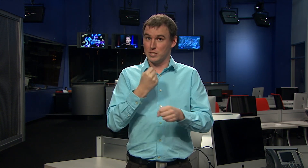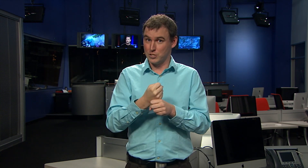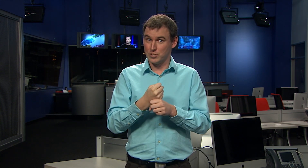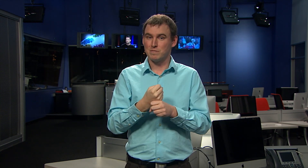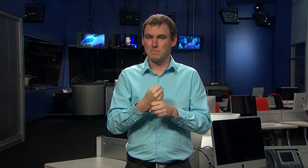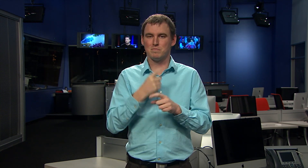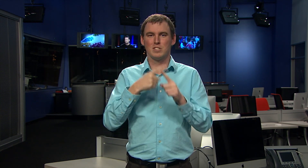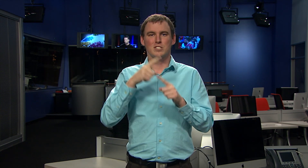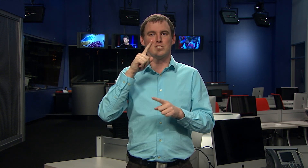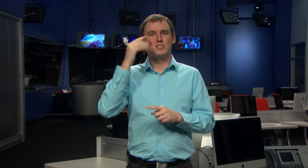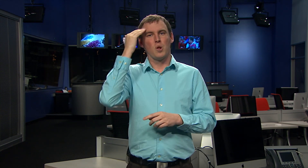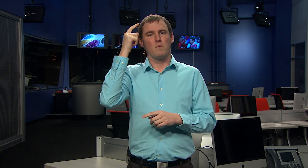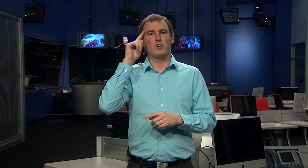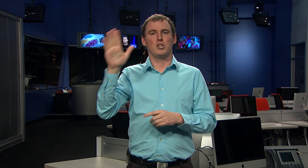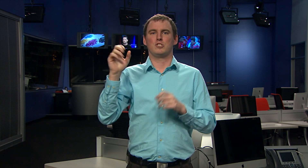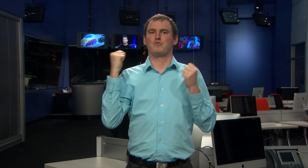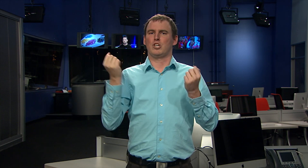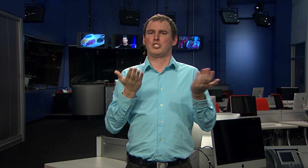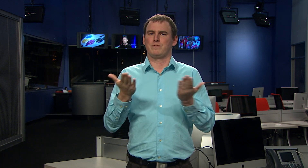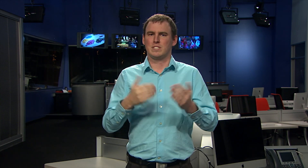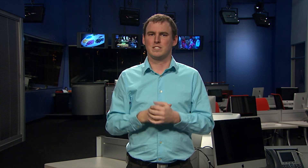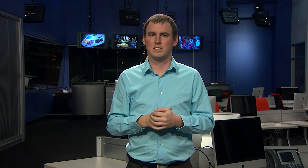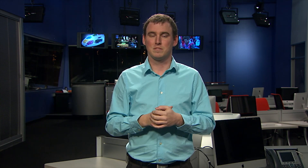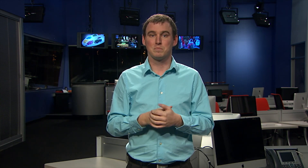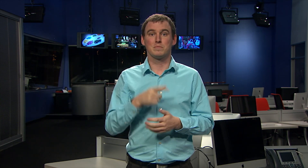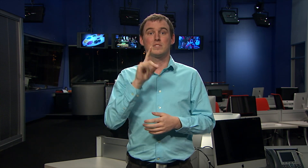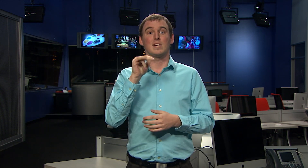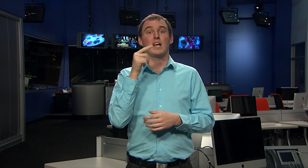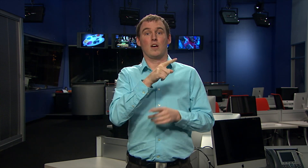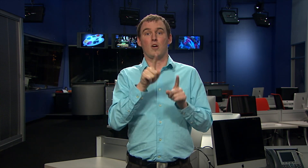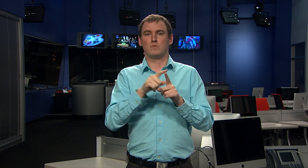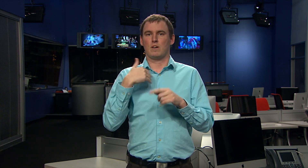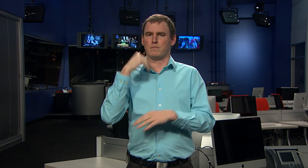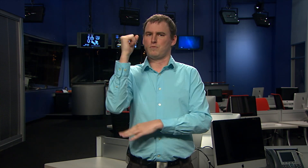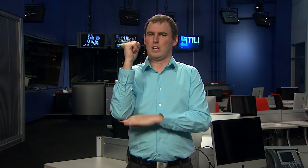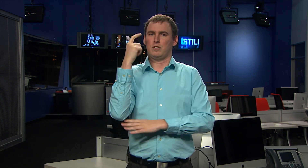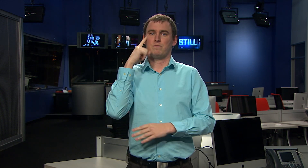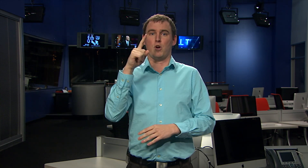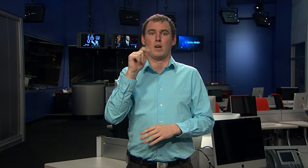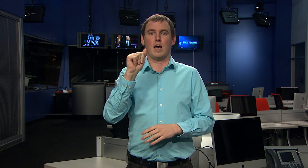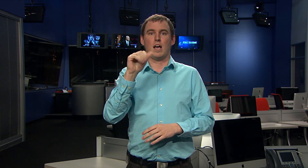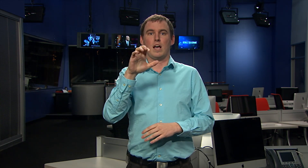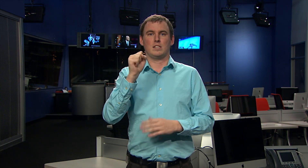SHE PLAYED VOLLEYBALL FOR FOUR YEARS AND EARNED A REPUTATION FOR STRONG SERVICES. DYAN HOLDS